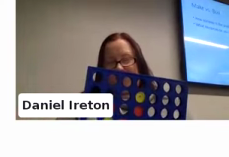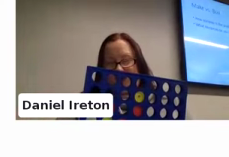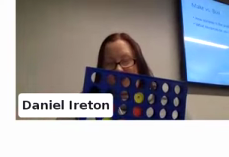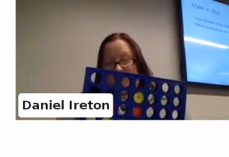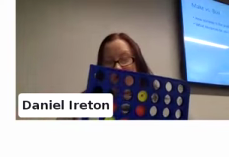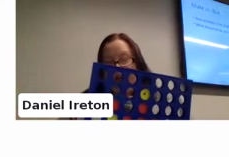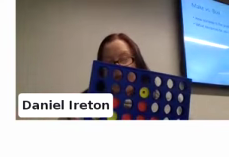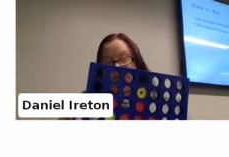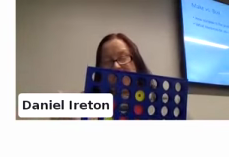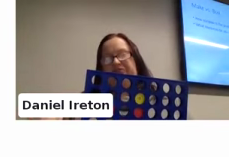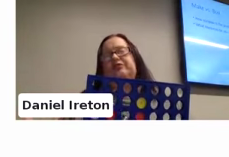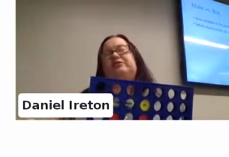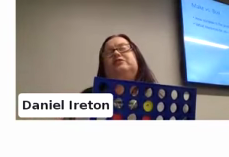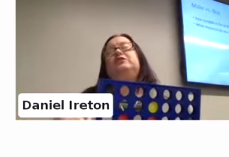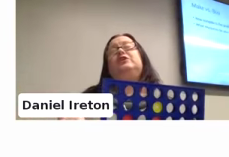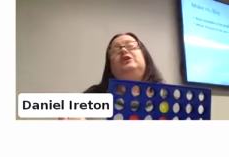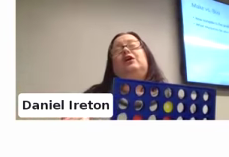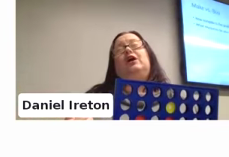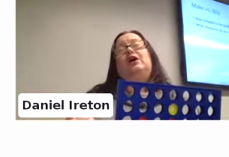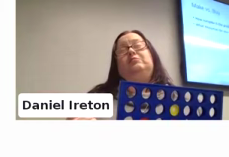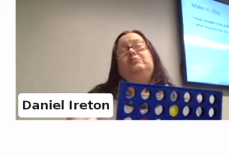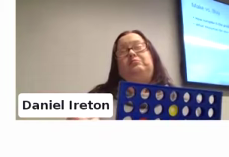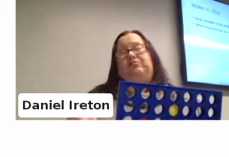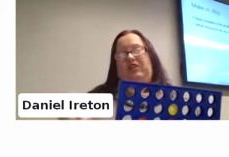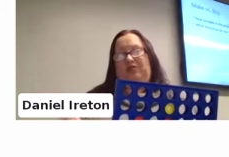And I have played this again with visiting fellow Egypt that was born totally blind.